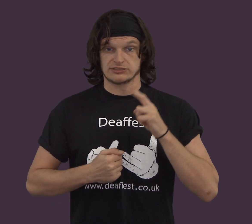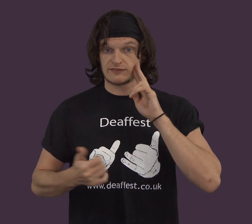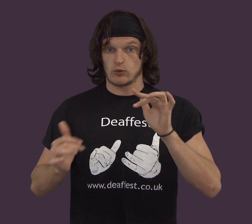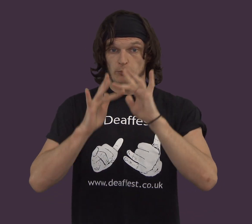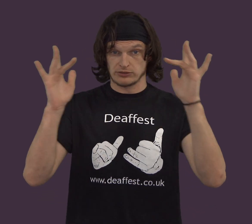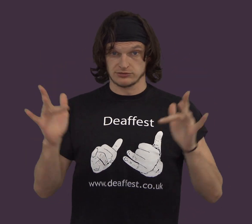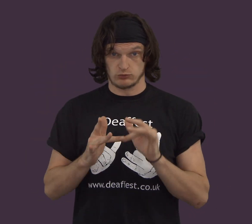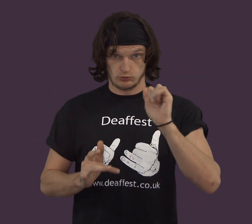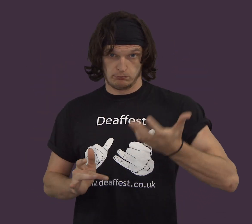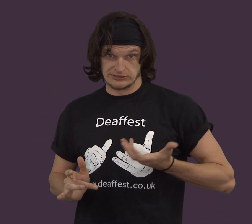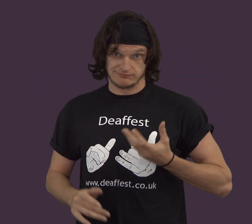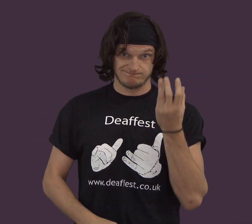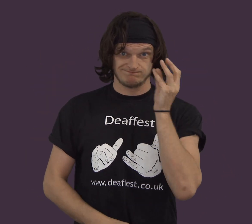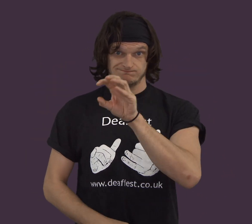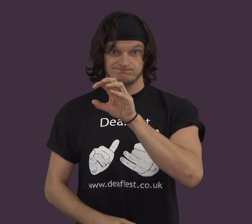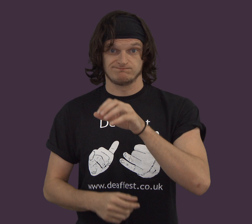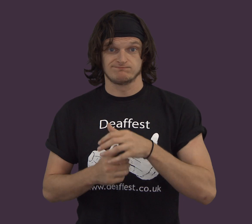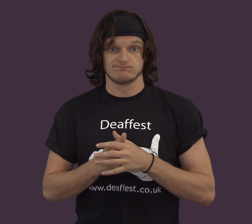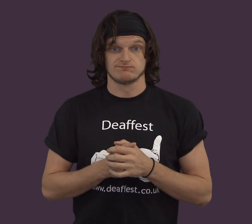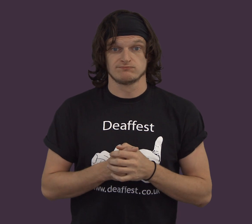We can promote your logo on our Deaffest website.